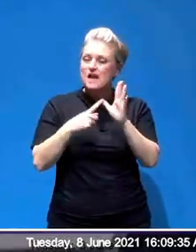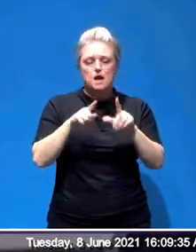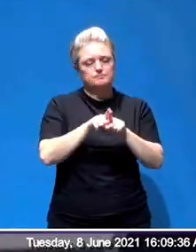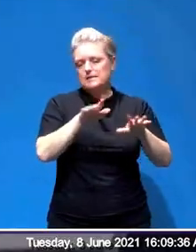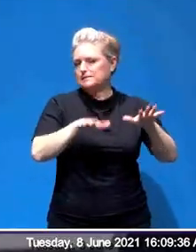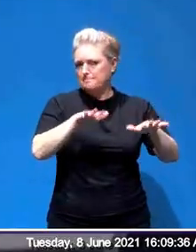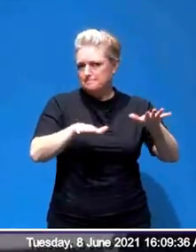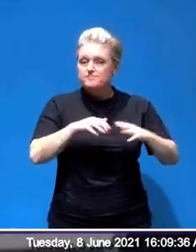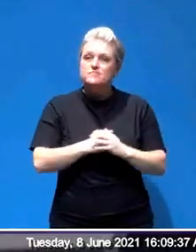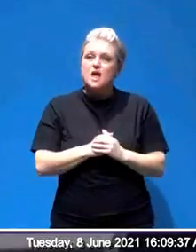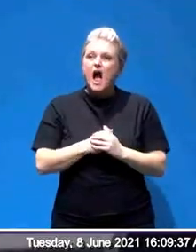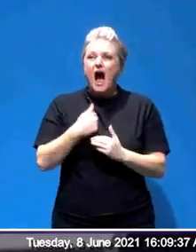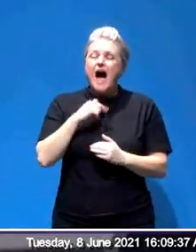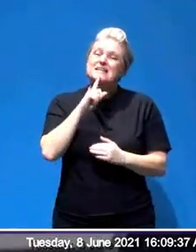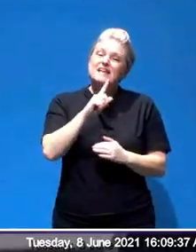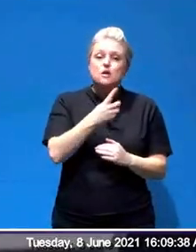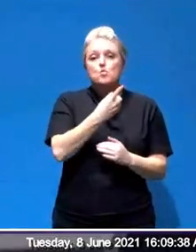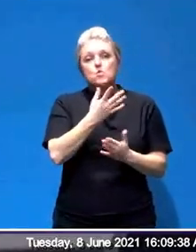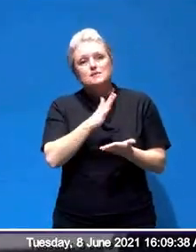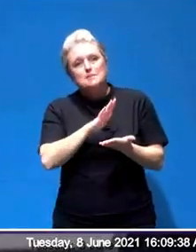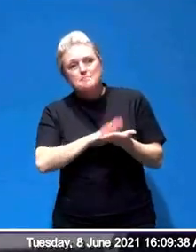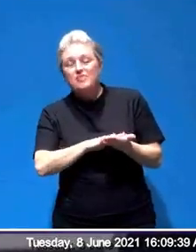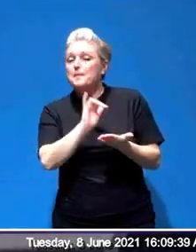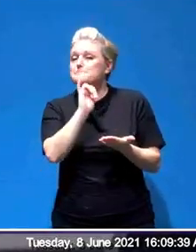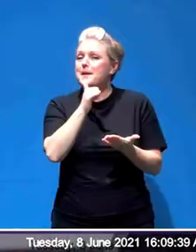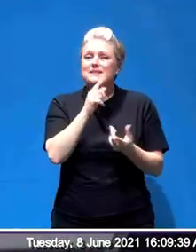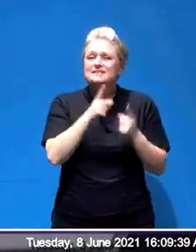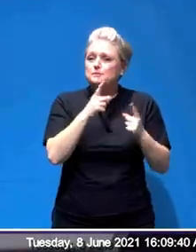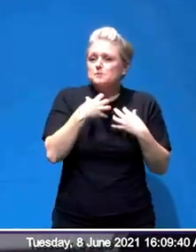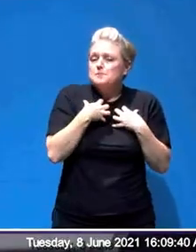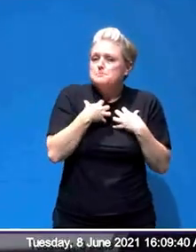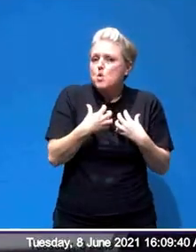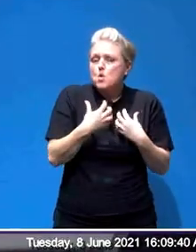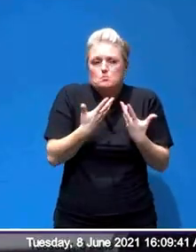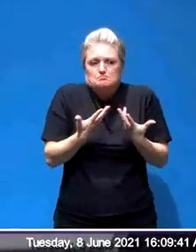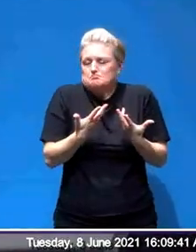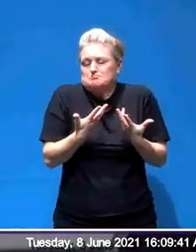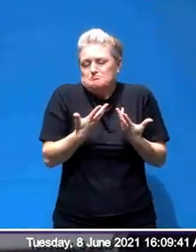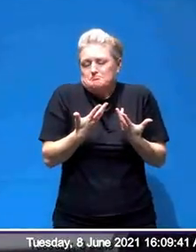I might visit more homes, depending on what's going on.